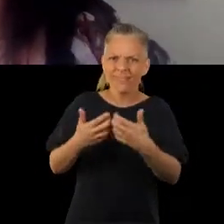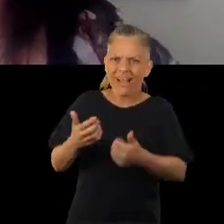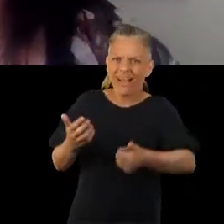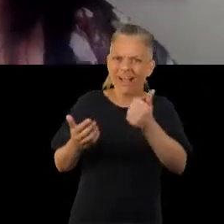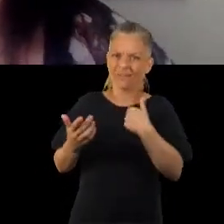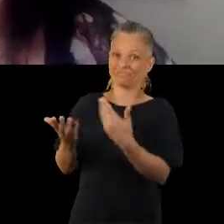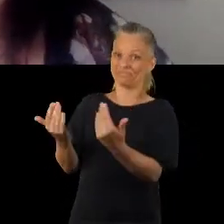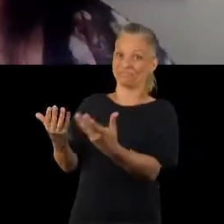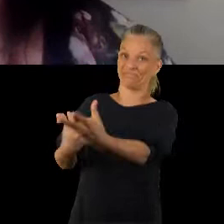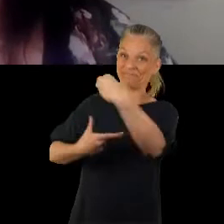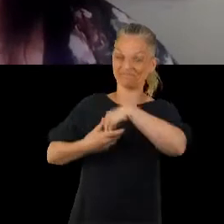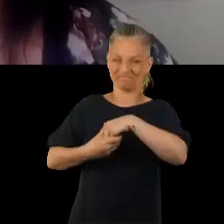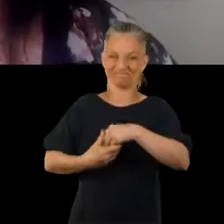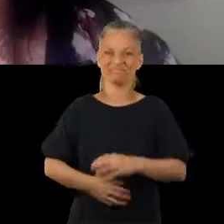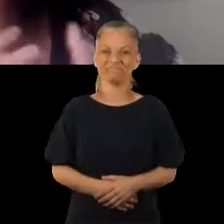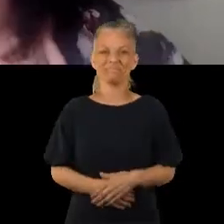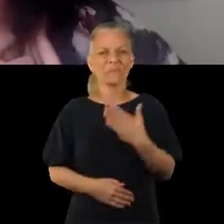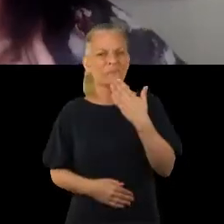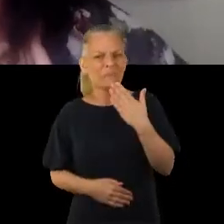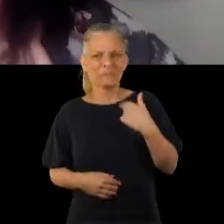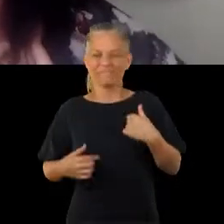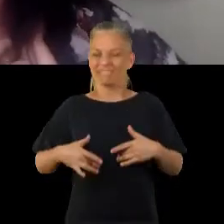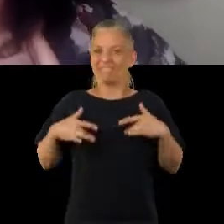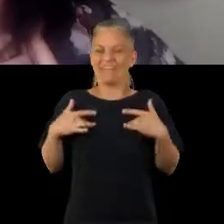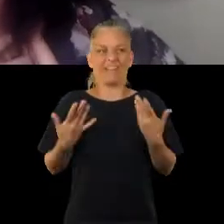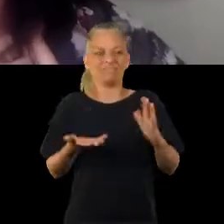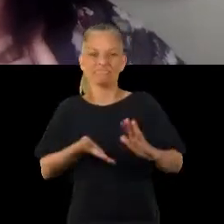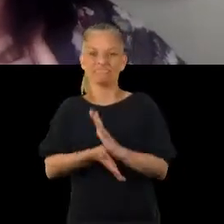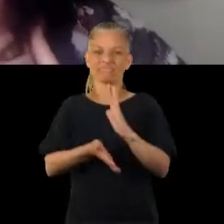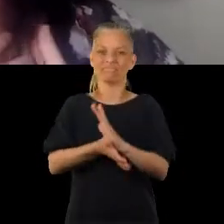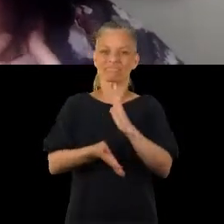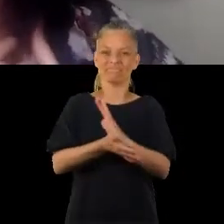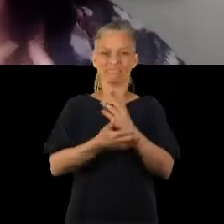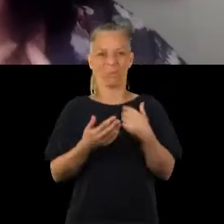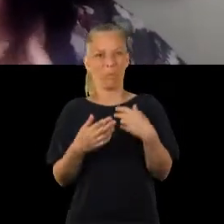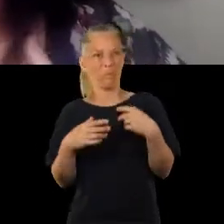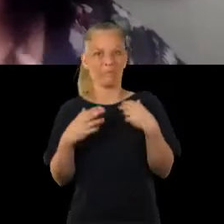Hiya, thanks it’s lovely to be here and I feel very flattered and I hope that I can live up